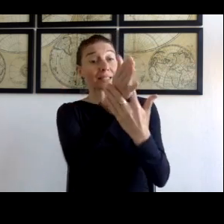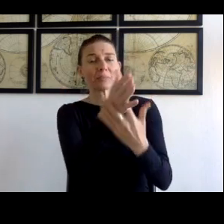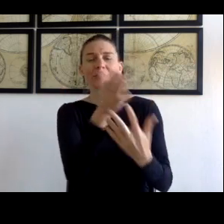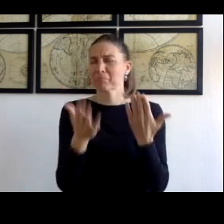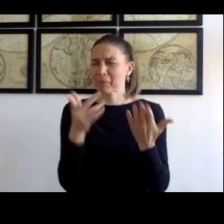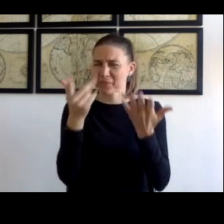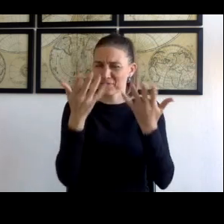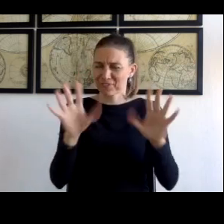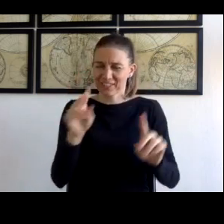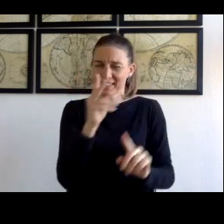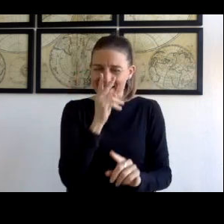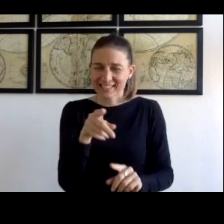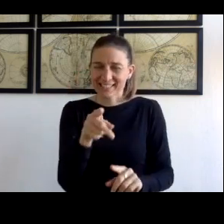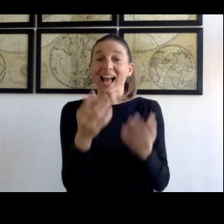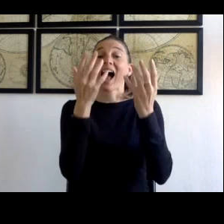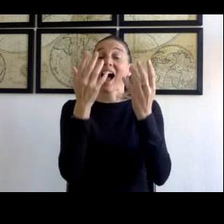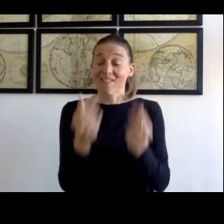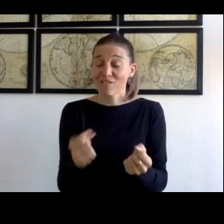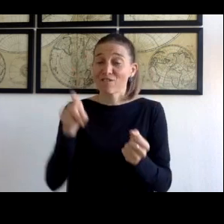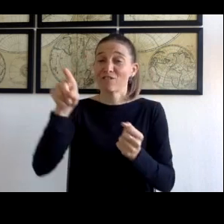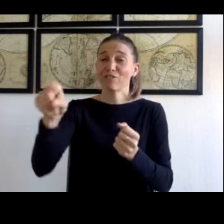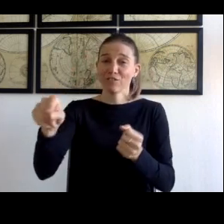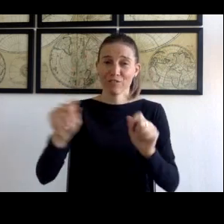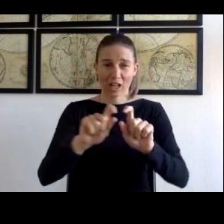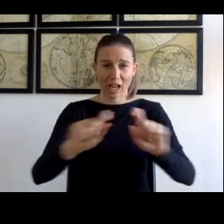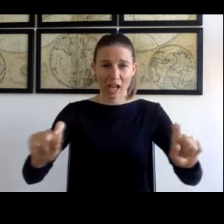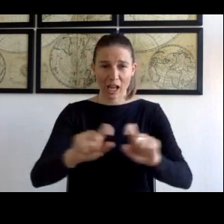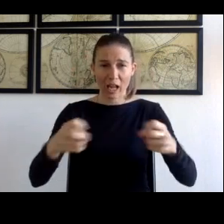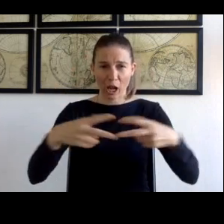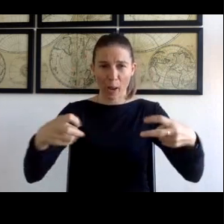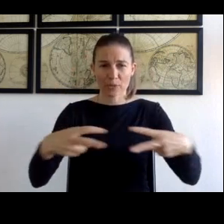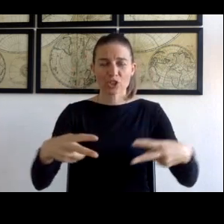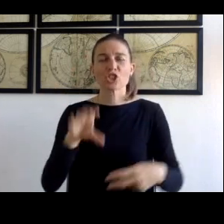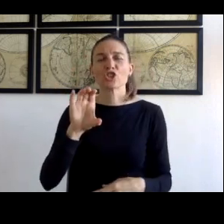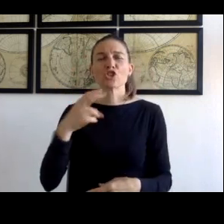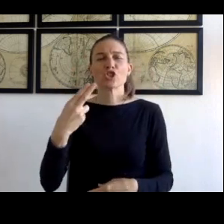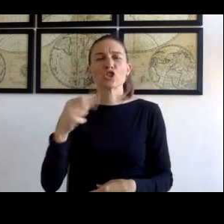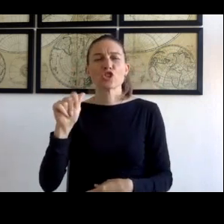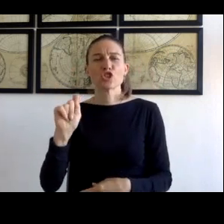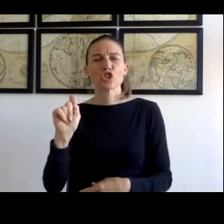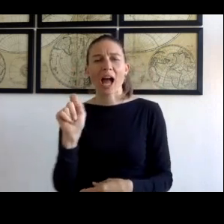The link for the captioning is in the chat box on the right-hand side.